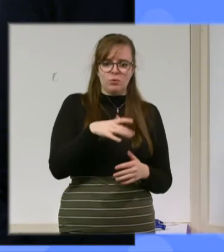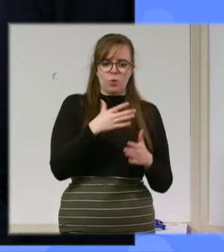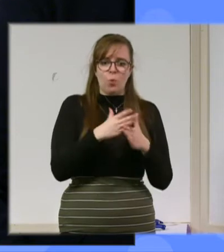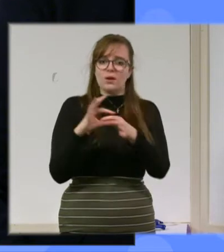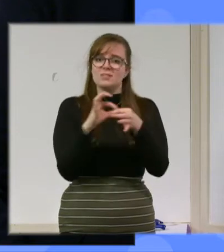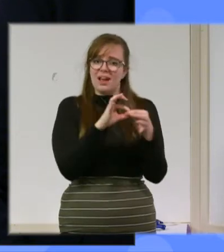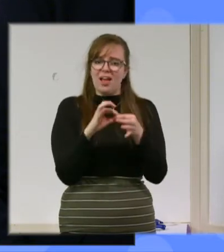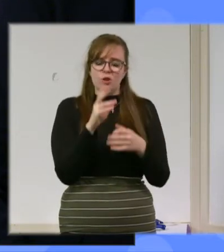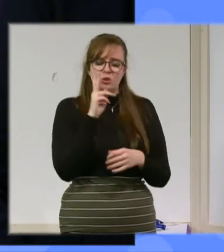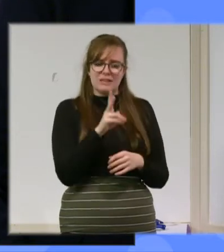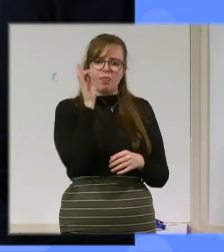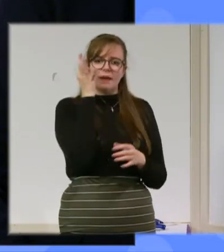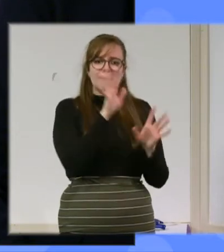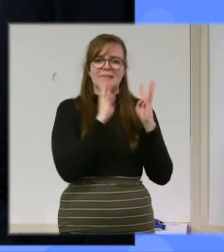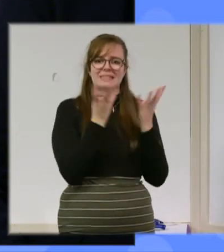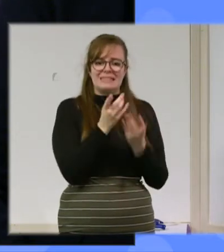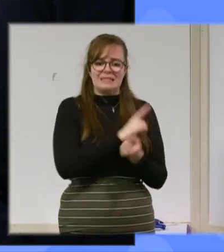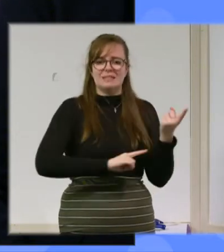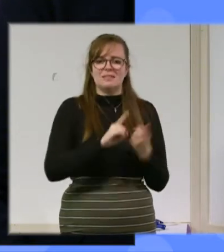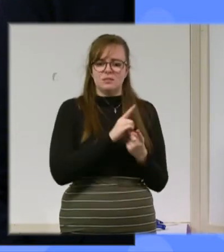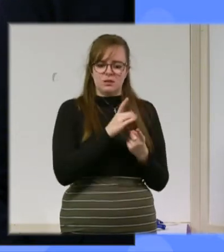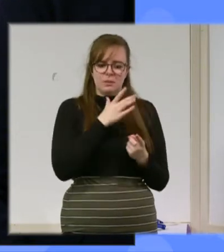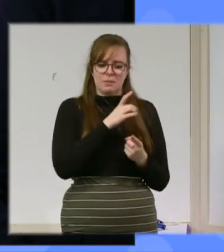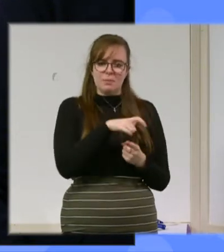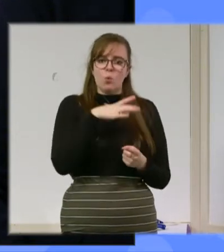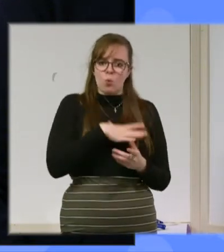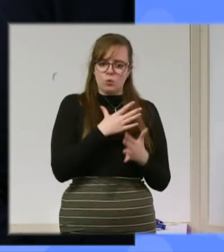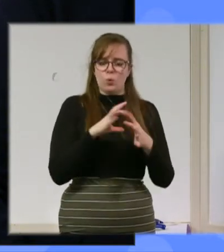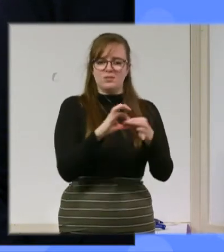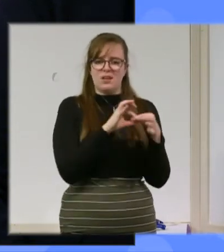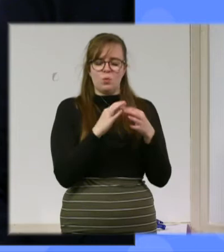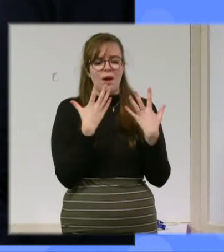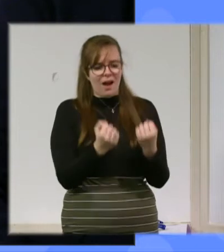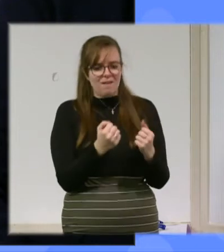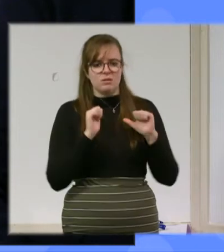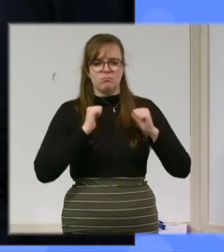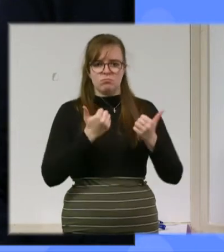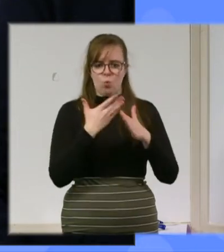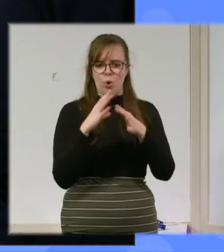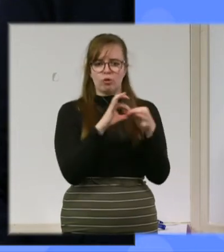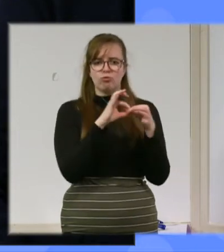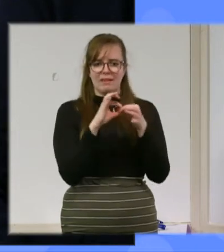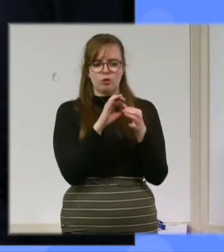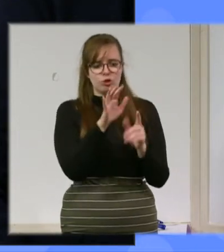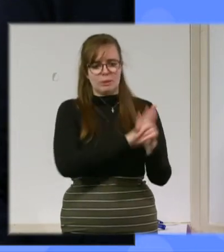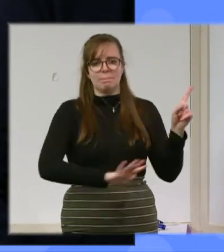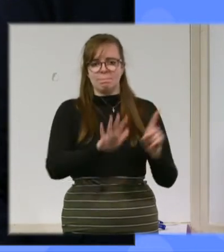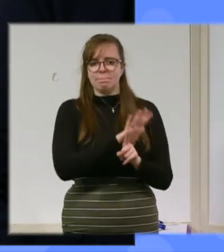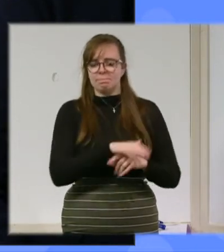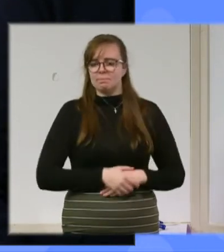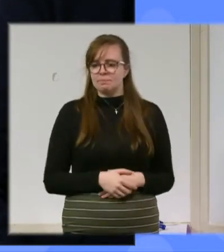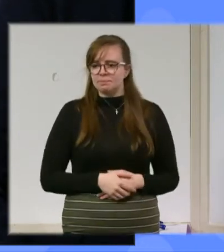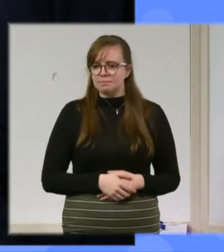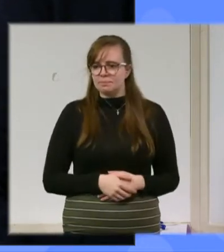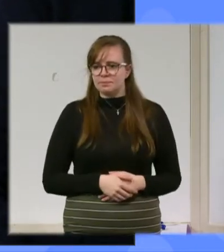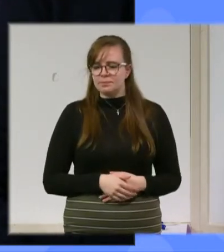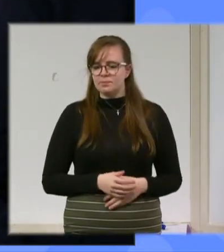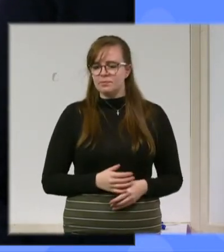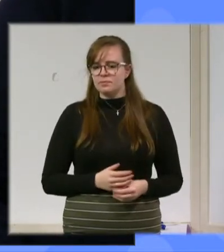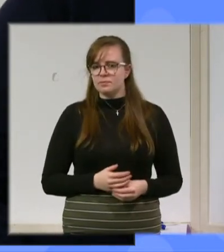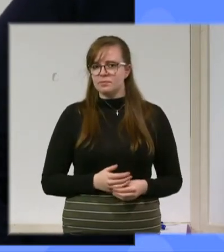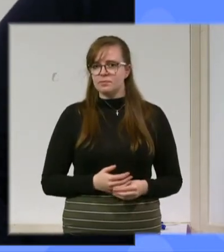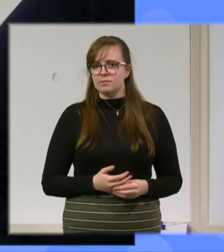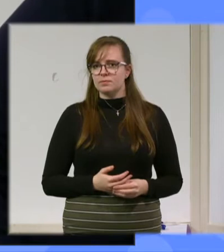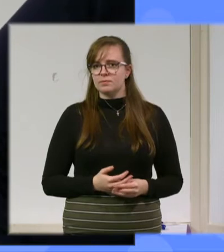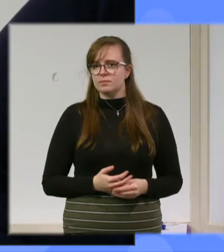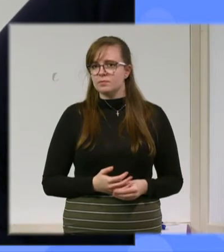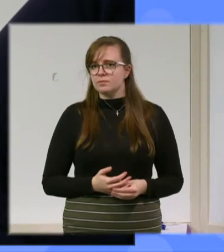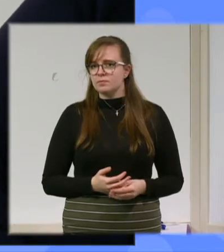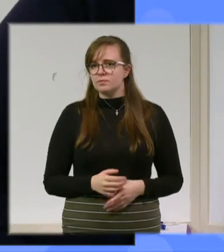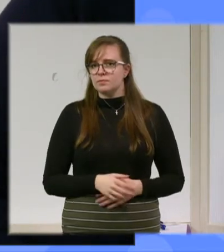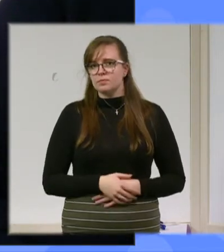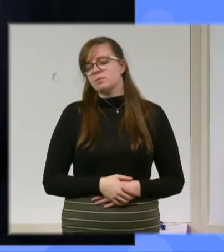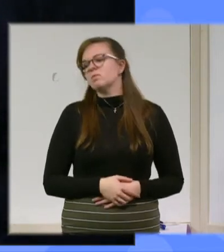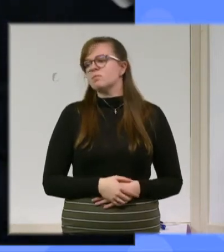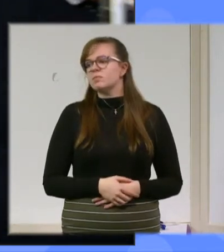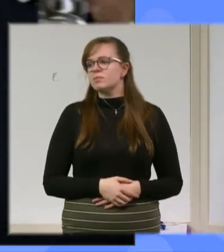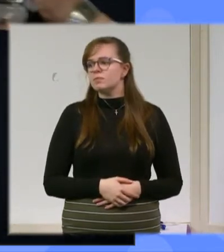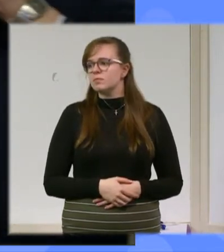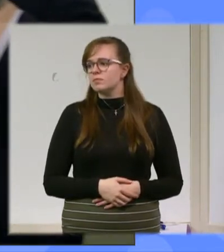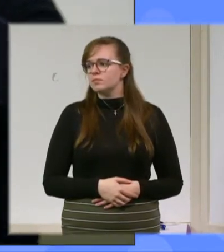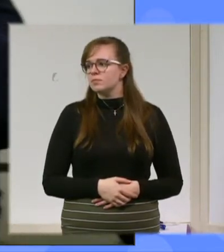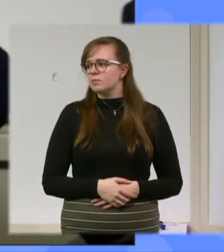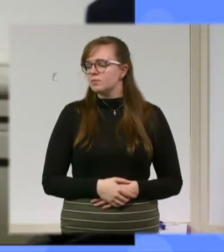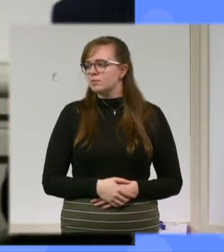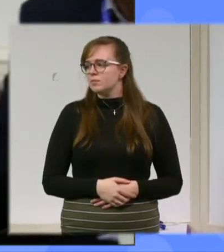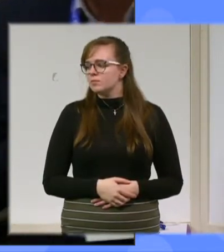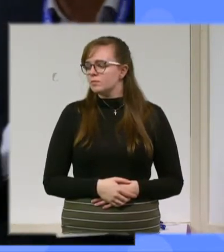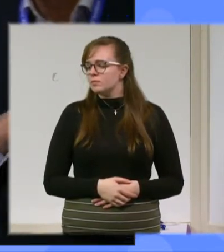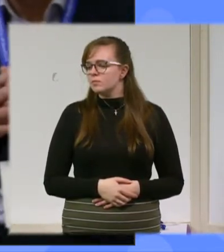committees and you know there are reasonable working relationships if you